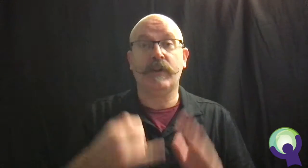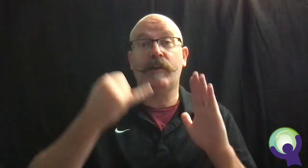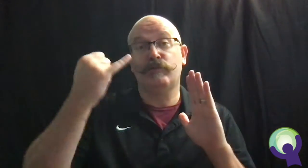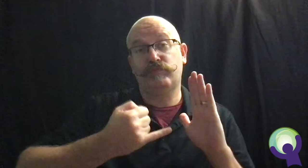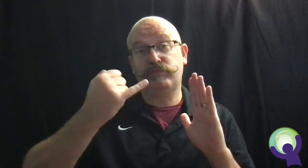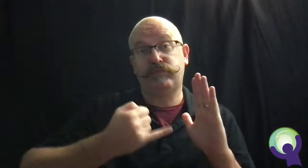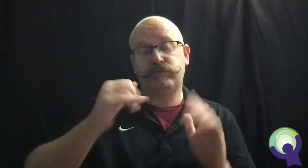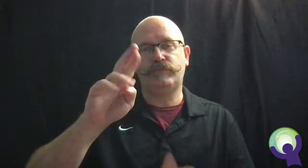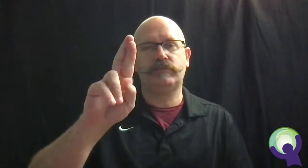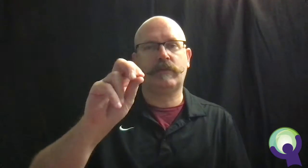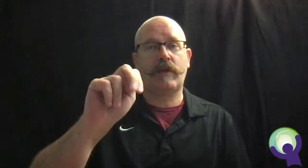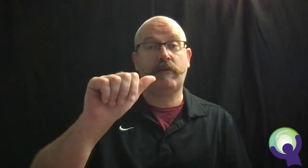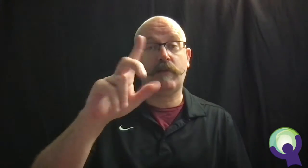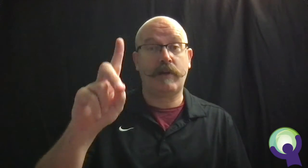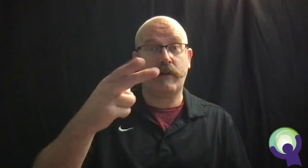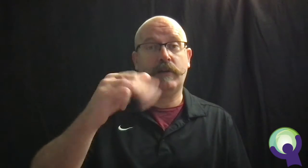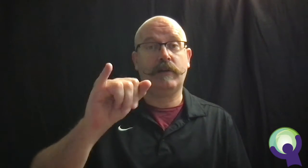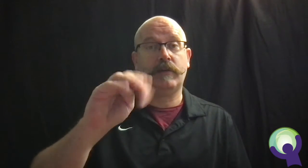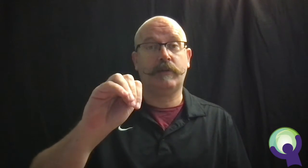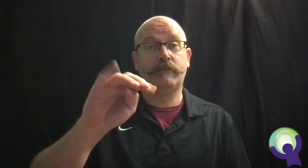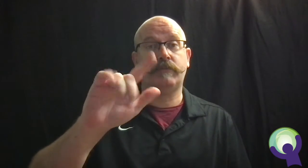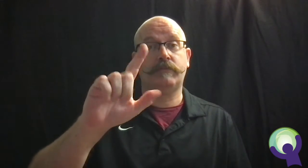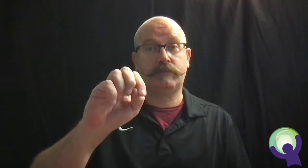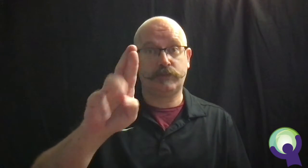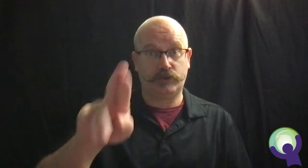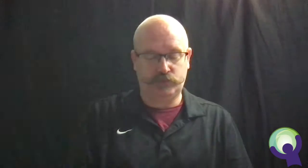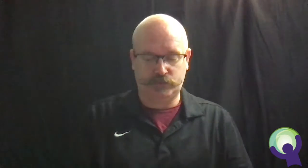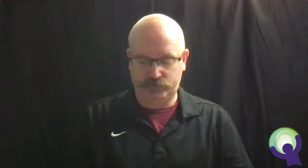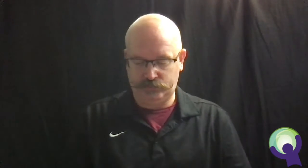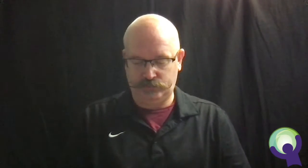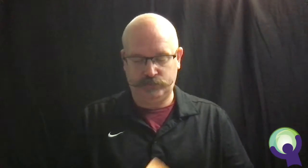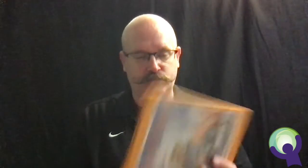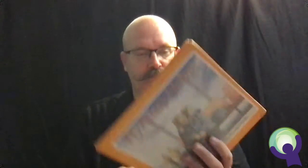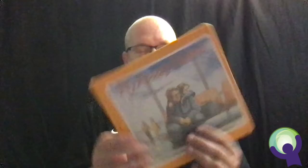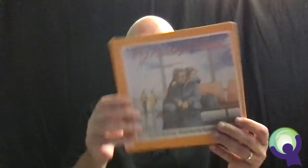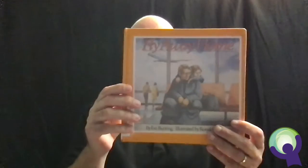and illustrated by Ronald Himler.